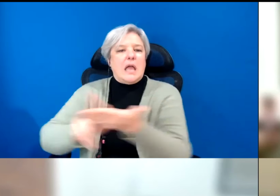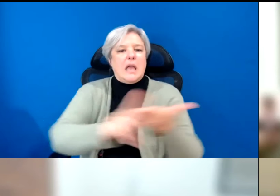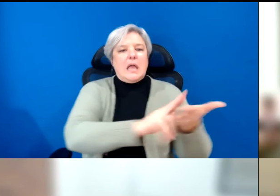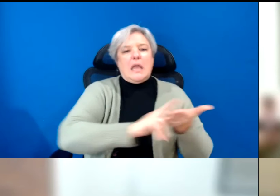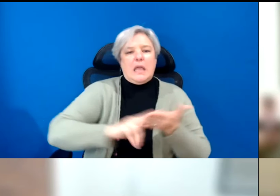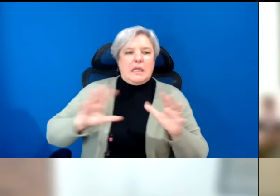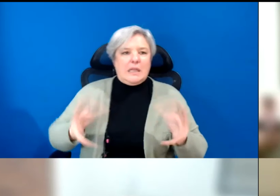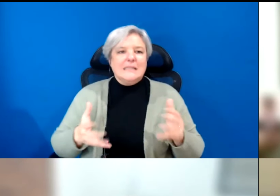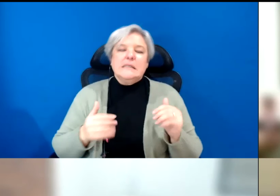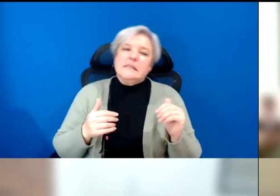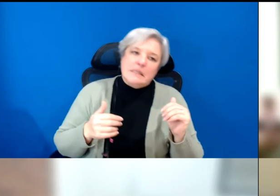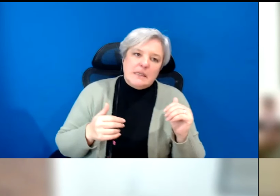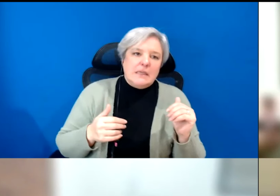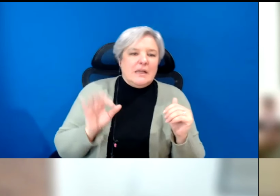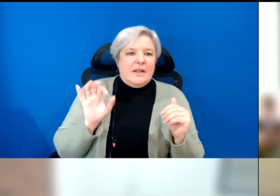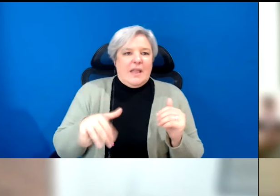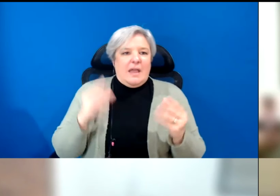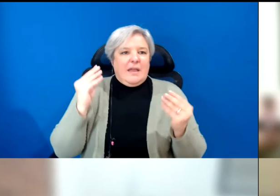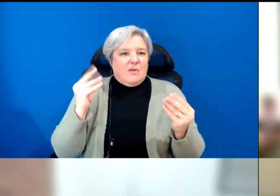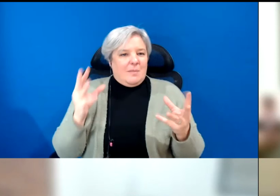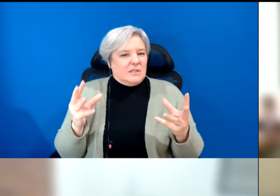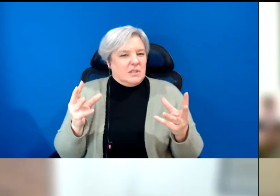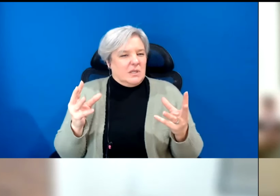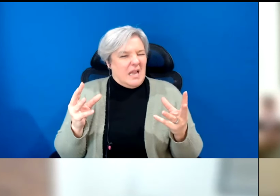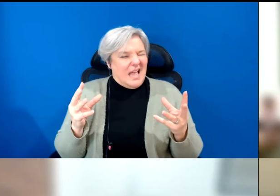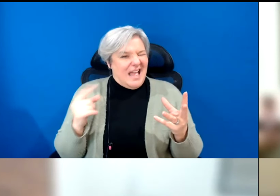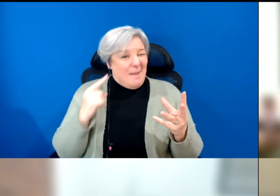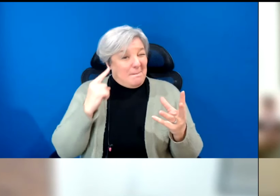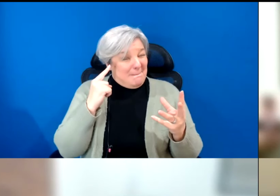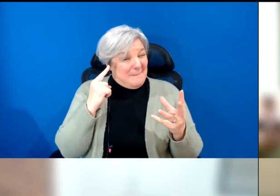That information is my understanding that some people turn those in